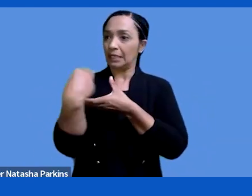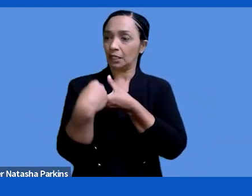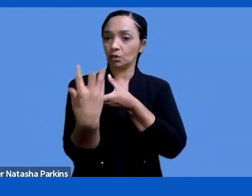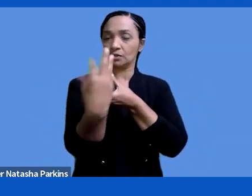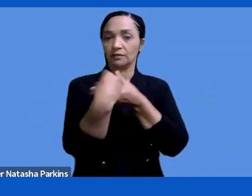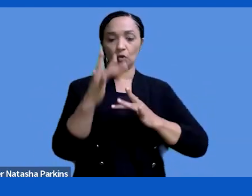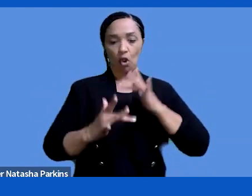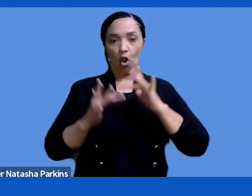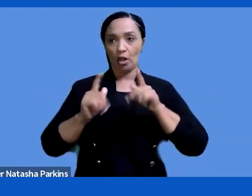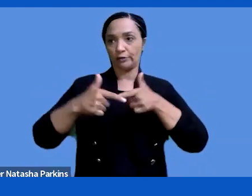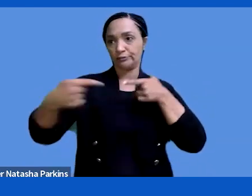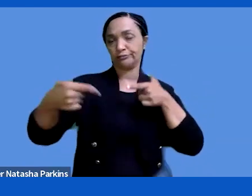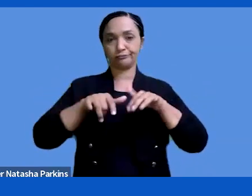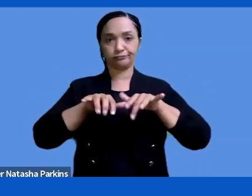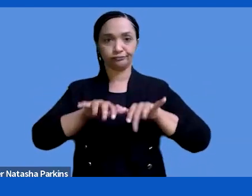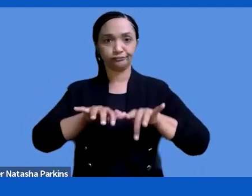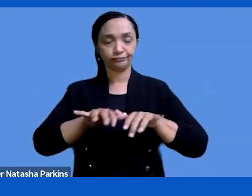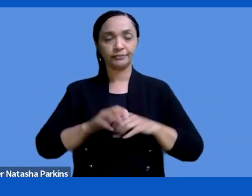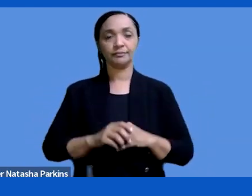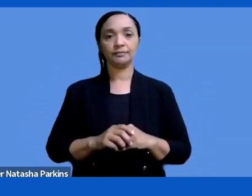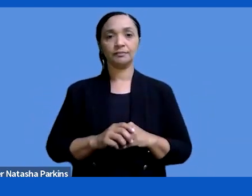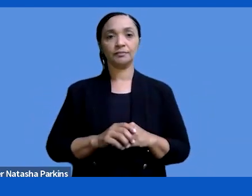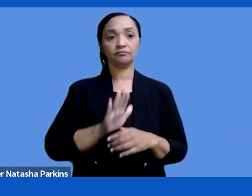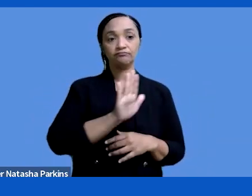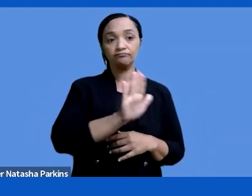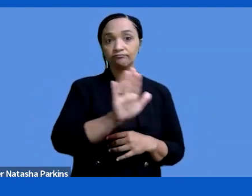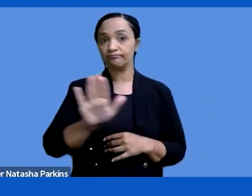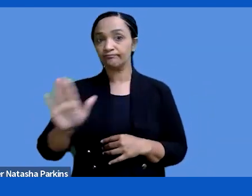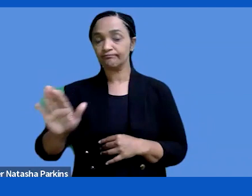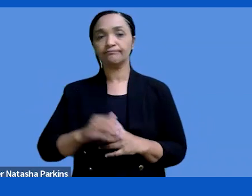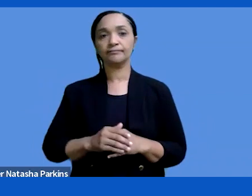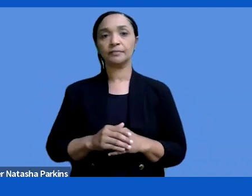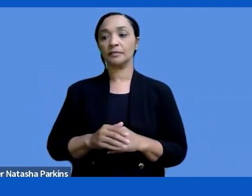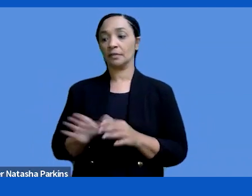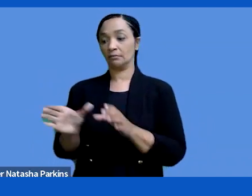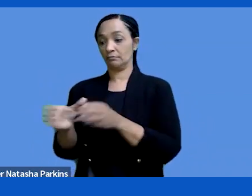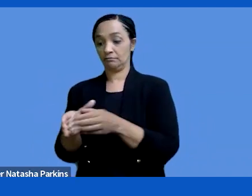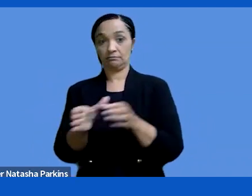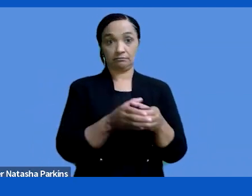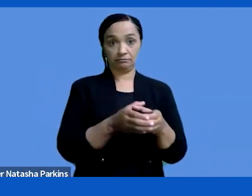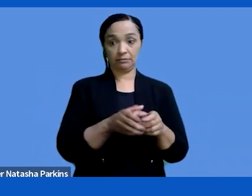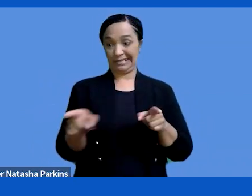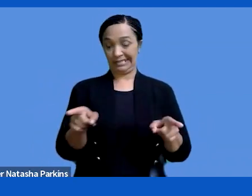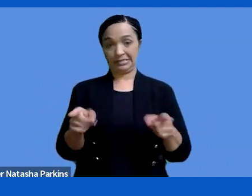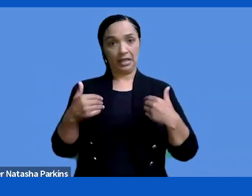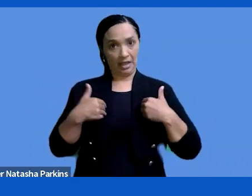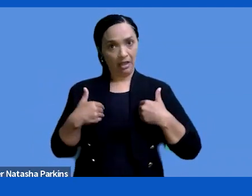your organizations representing both people with disabilities and professionals working on